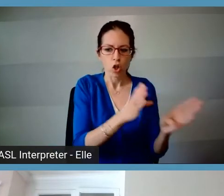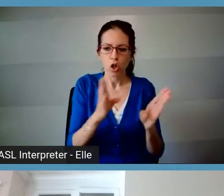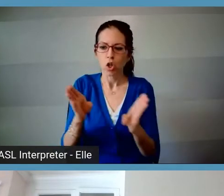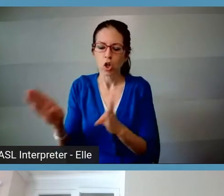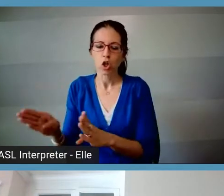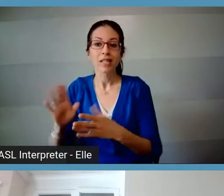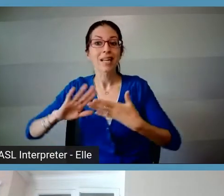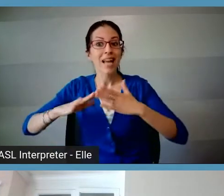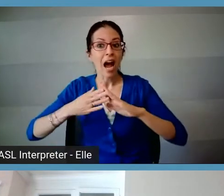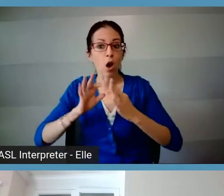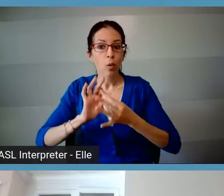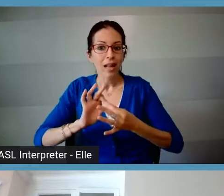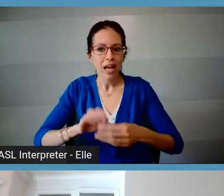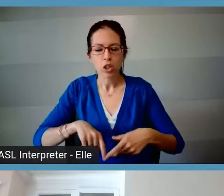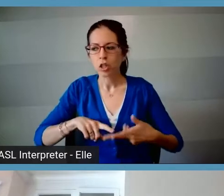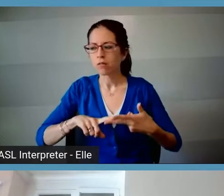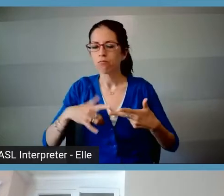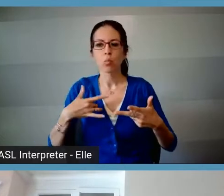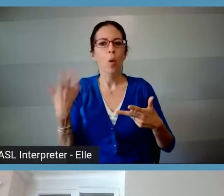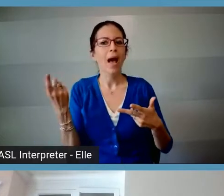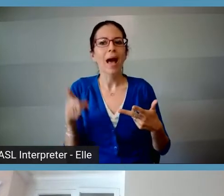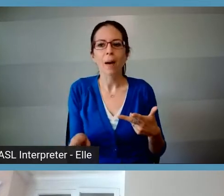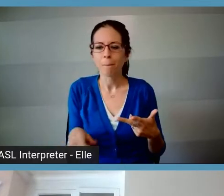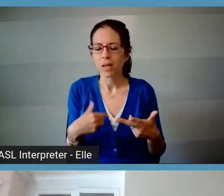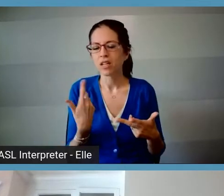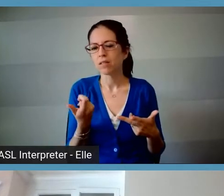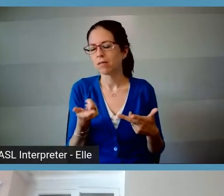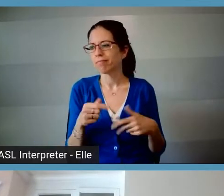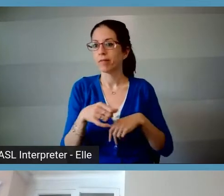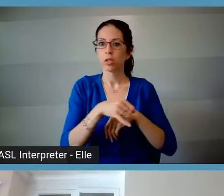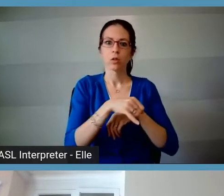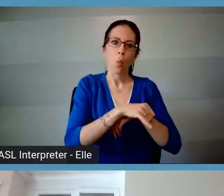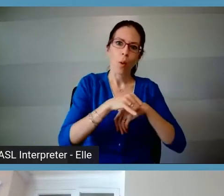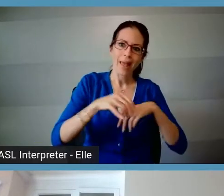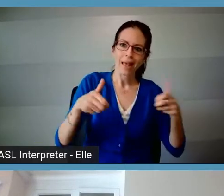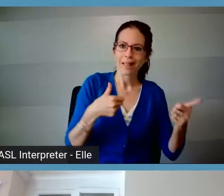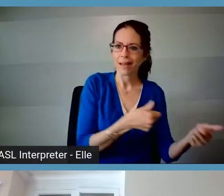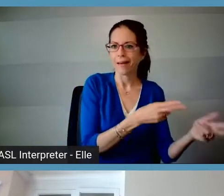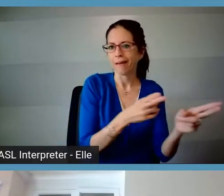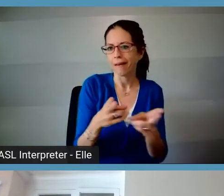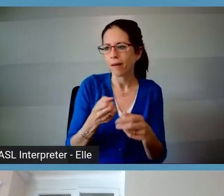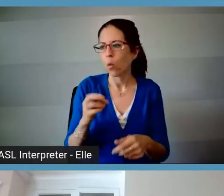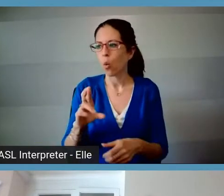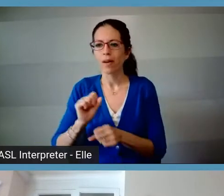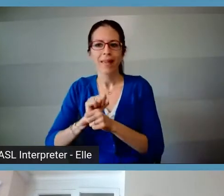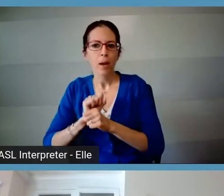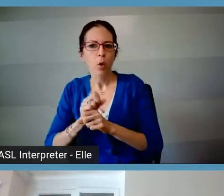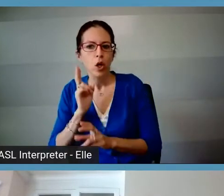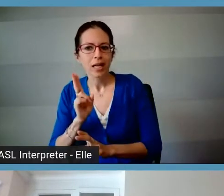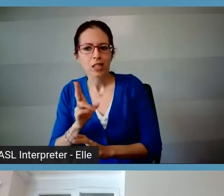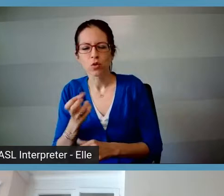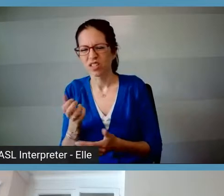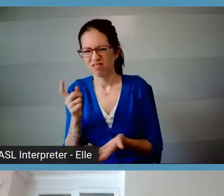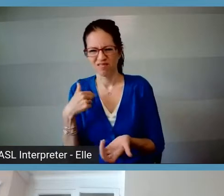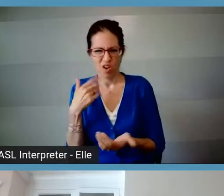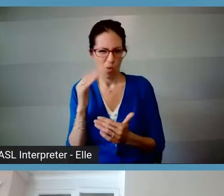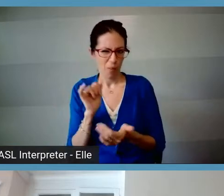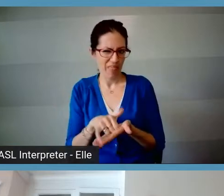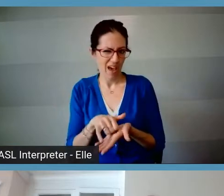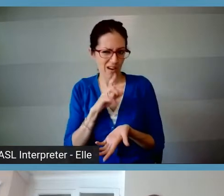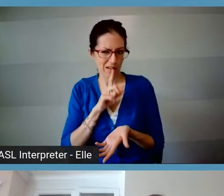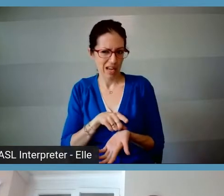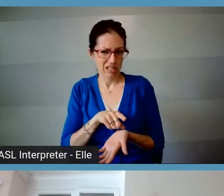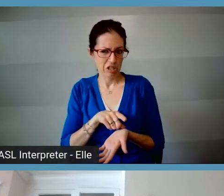key topic. Like whaling or labor history. Output answers the question for our site.